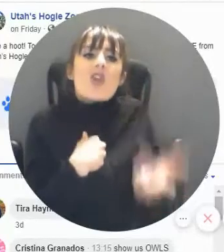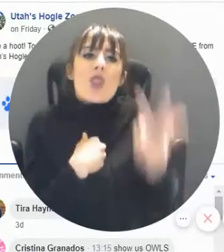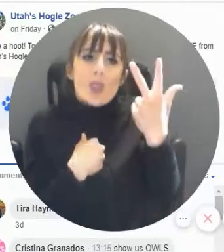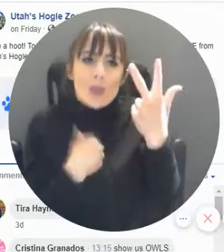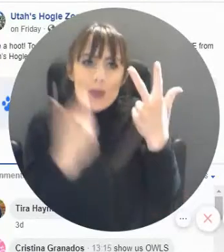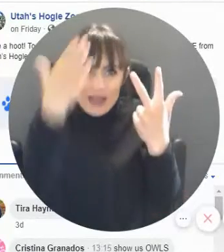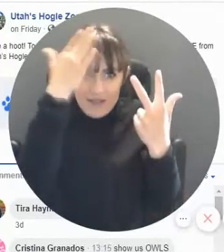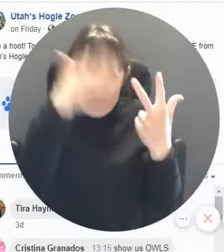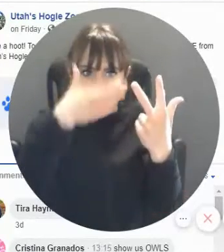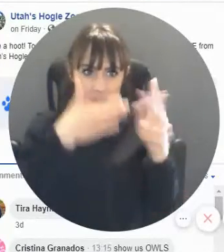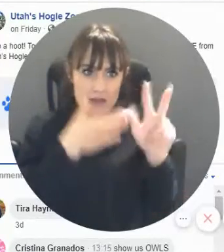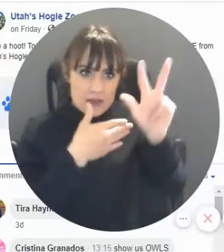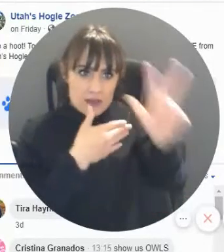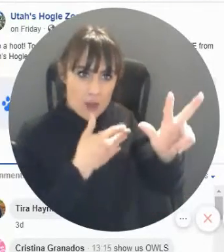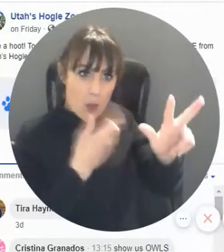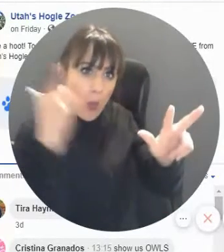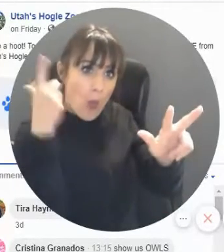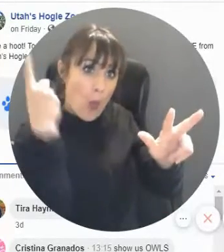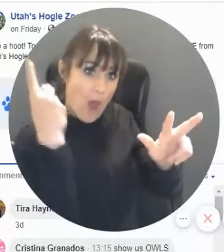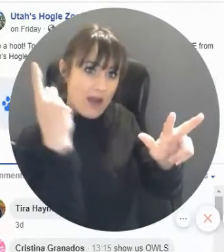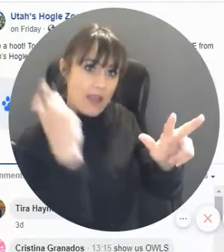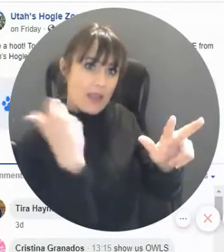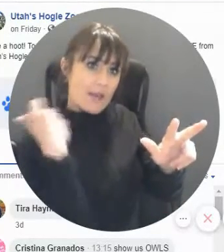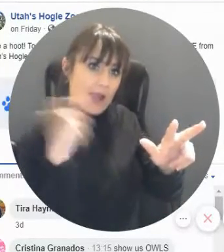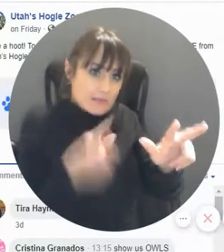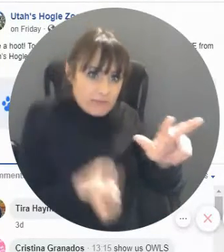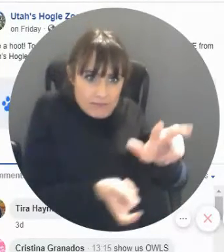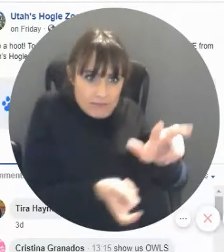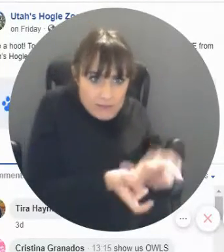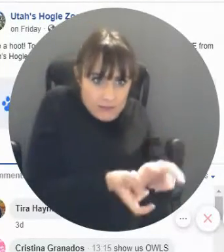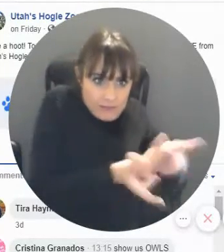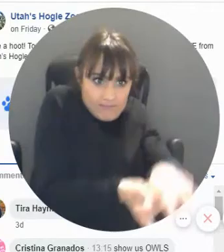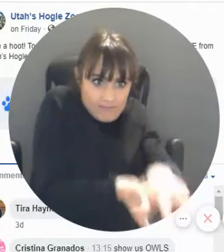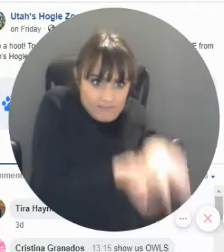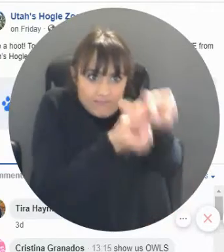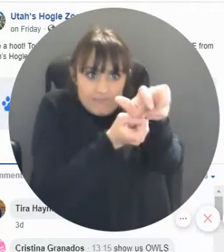Autumn: So I believe, we actually have a website that we are partnered with